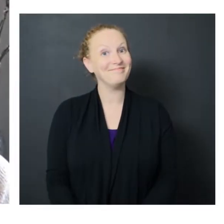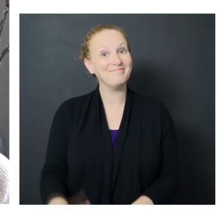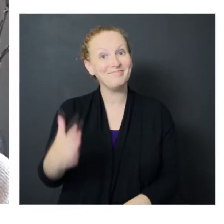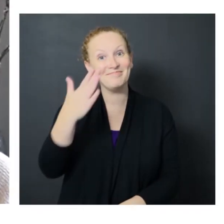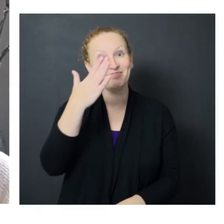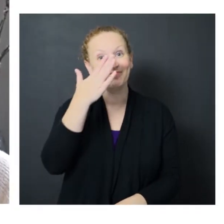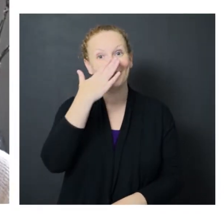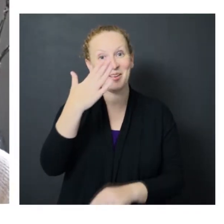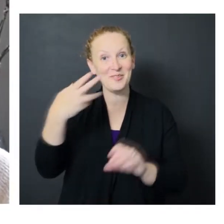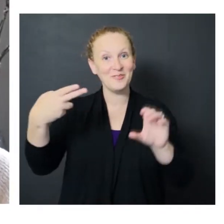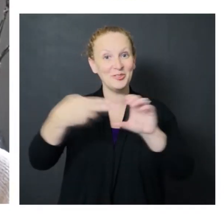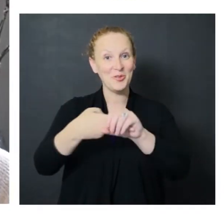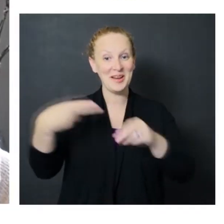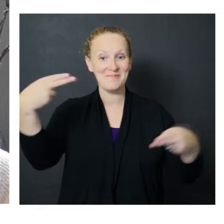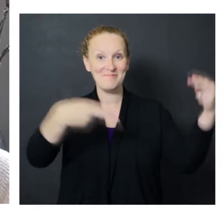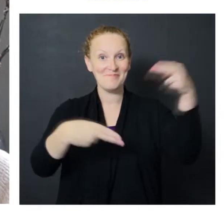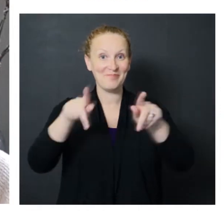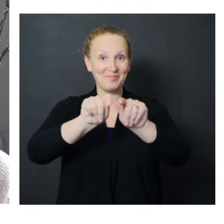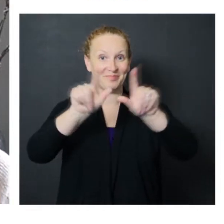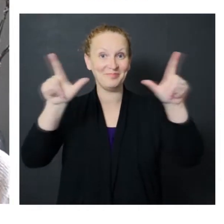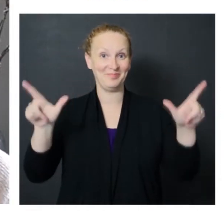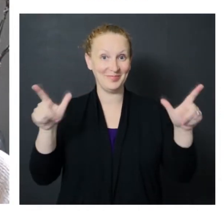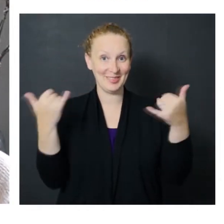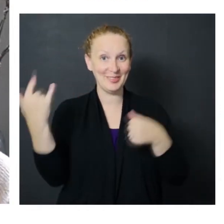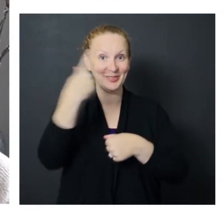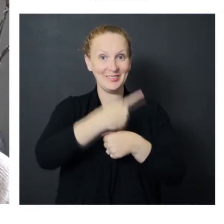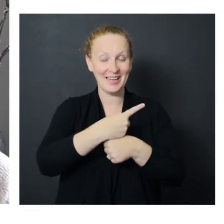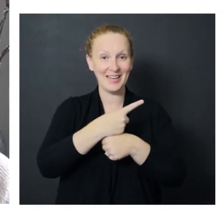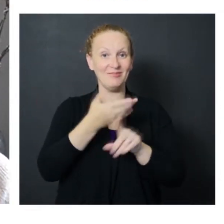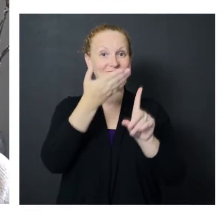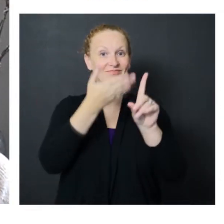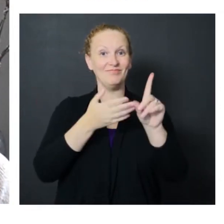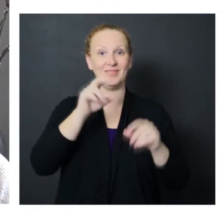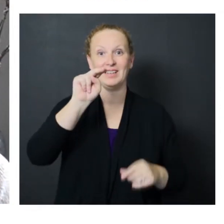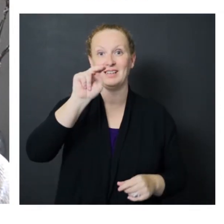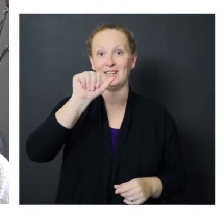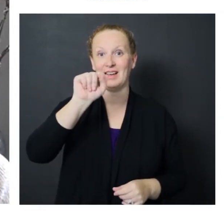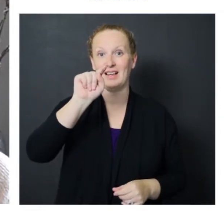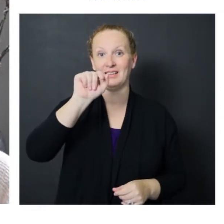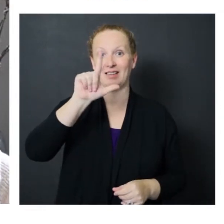Thank you for joining us today. Today we have as a guest, Natalya Mytareva,